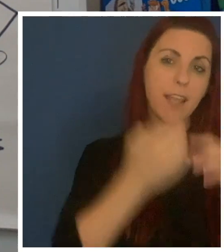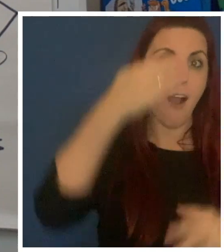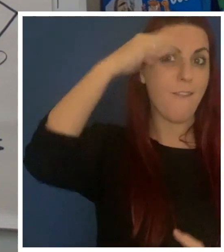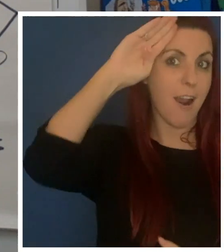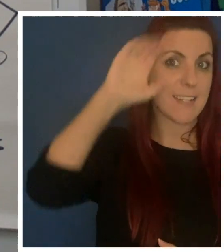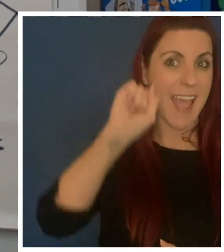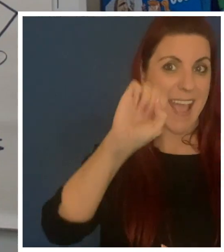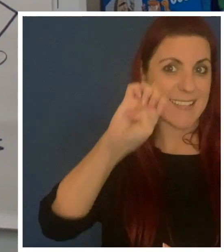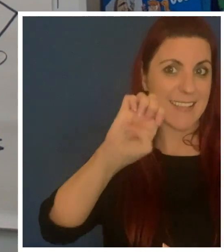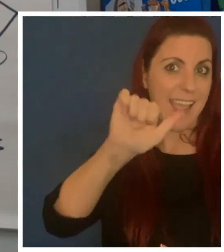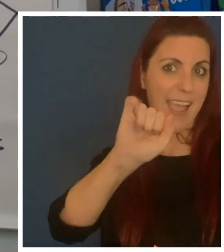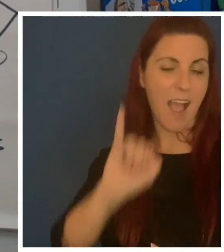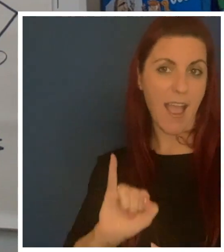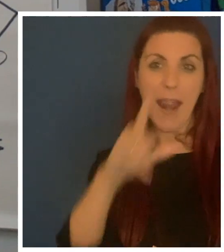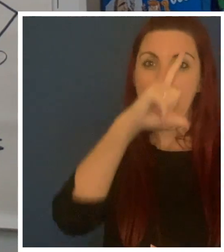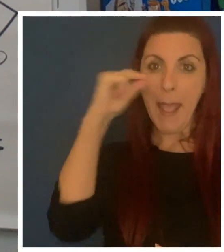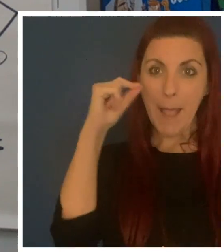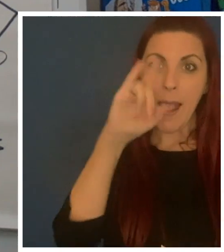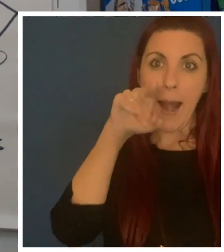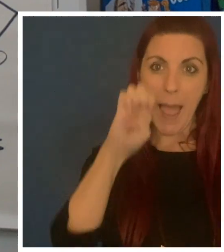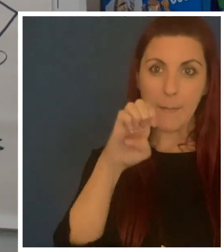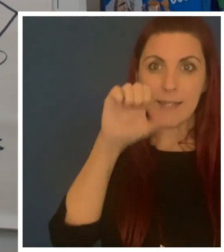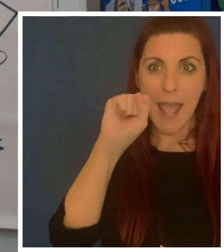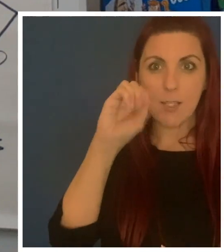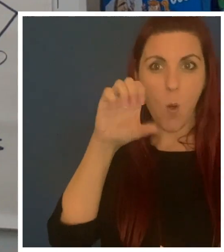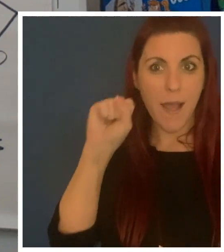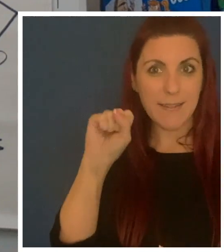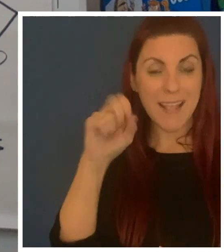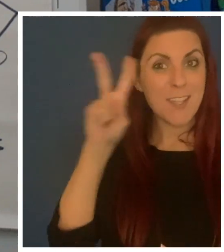and it's called Climate SOS. See you all soon guys, bye.